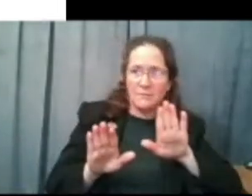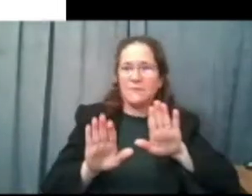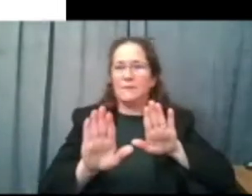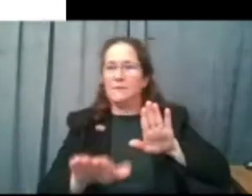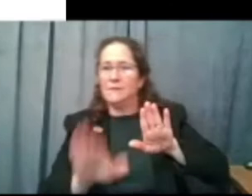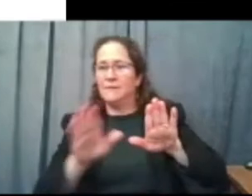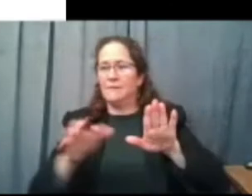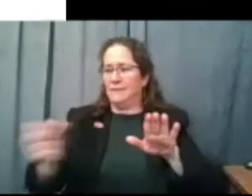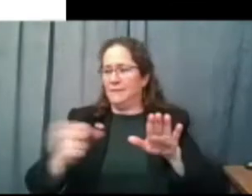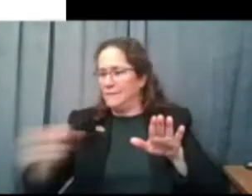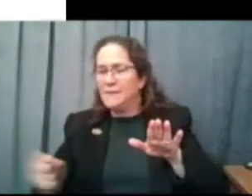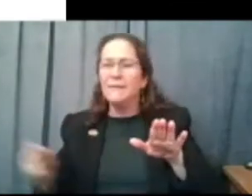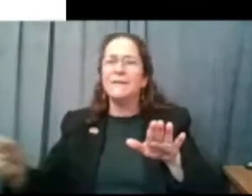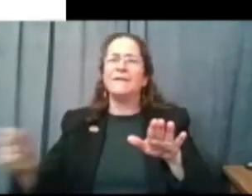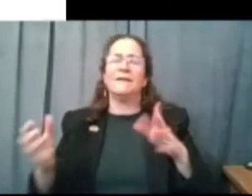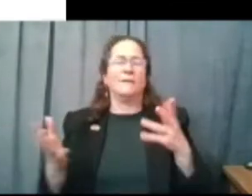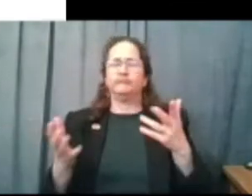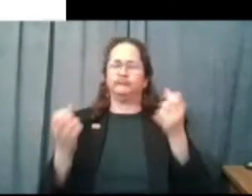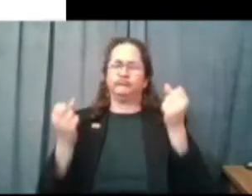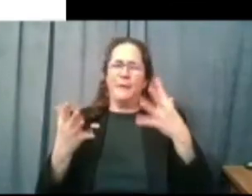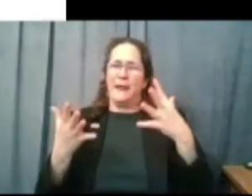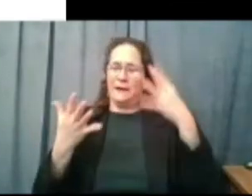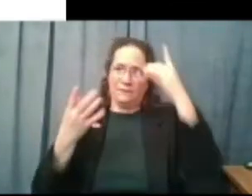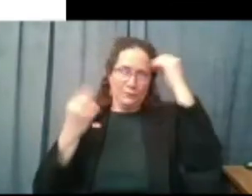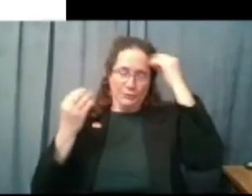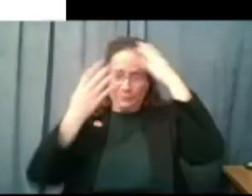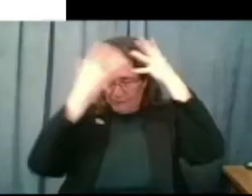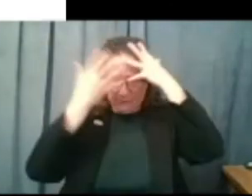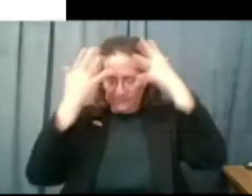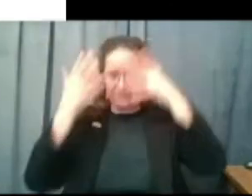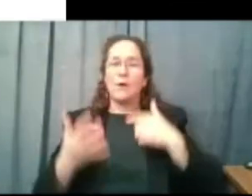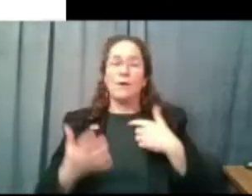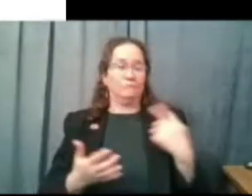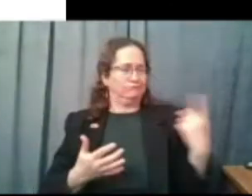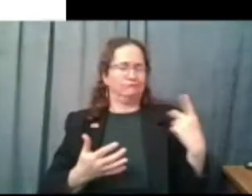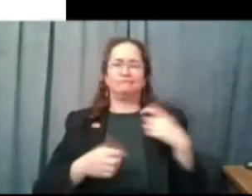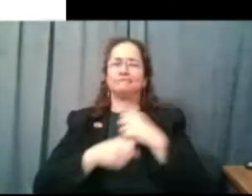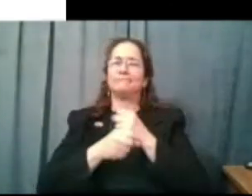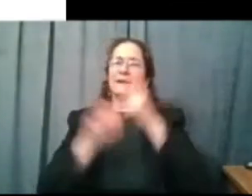So him and I we created a checklist. Even at the beginning of the checklist,